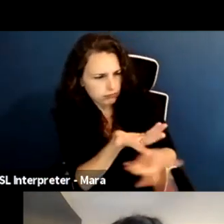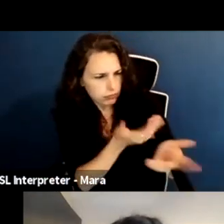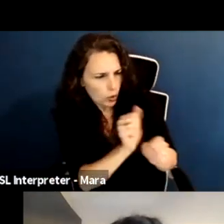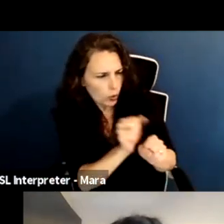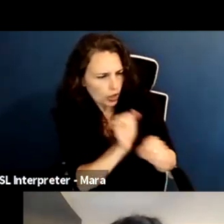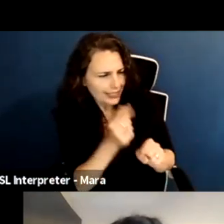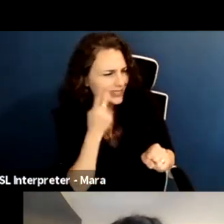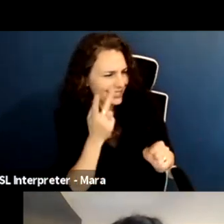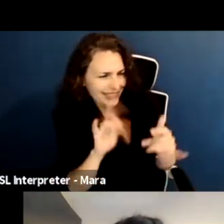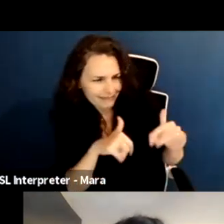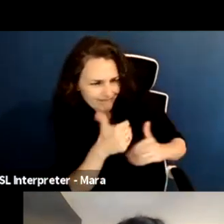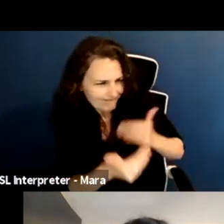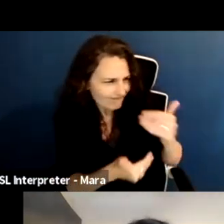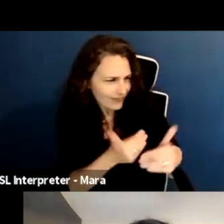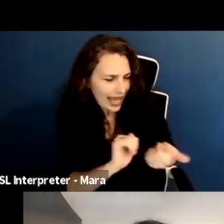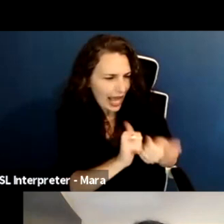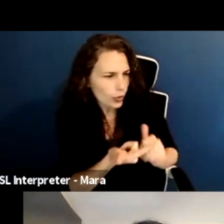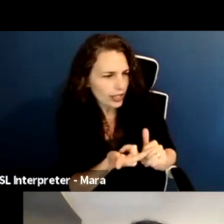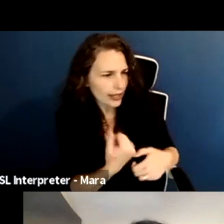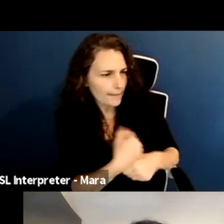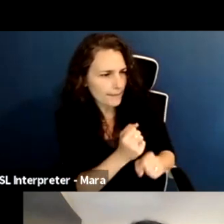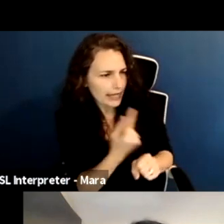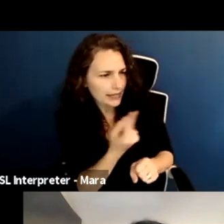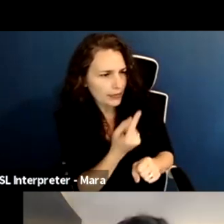that's both intimate and epic.